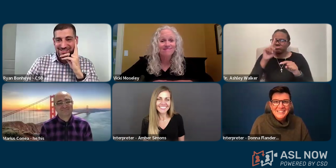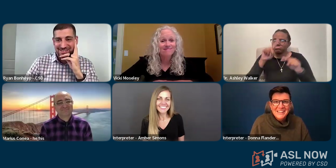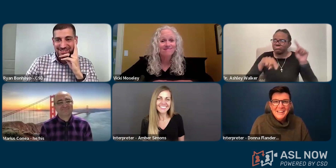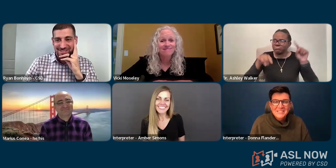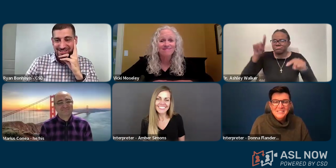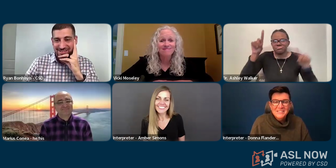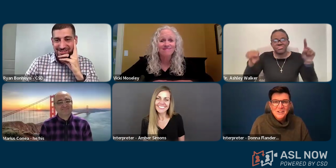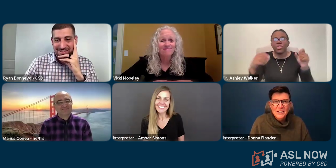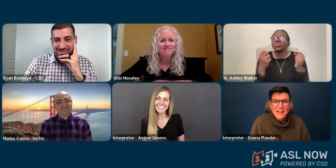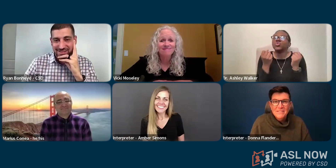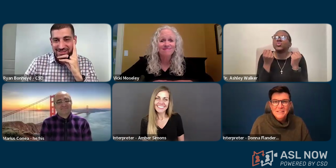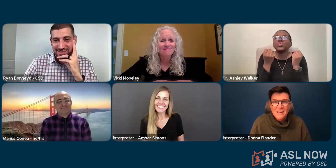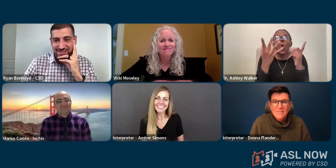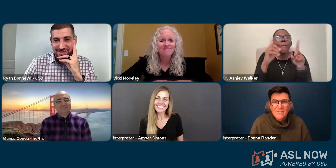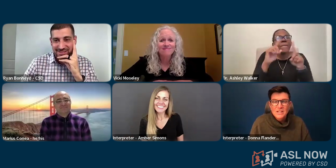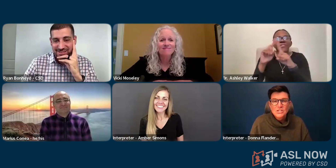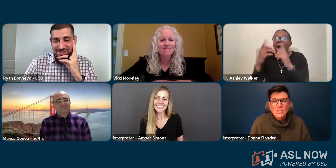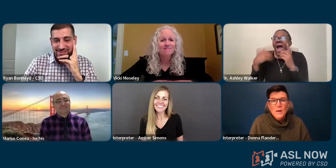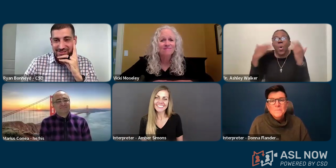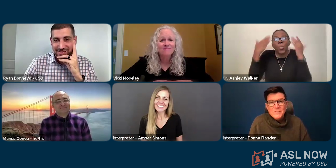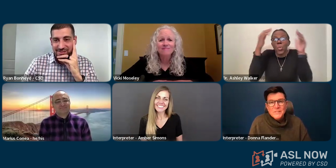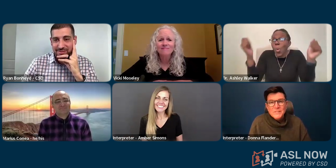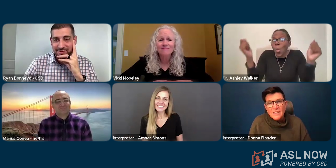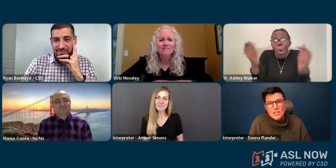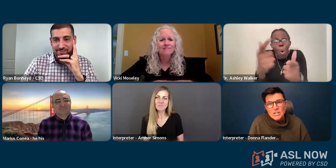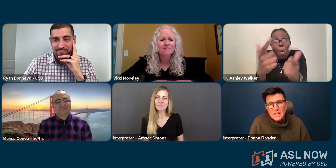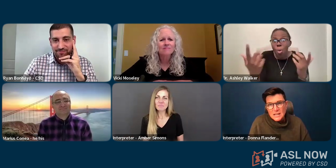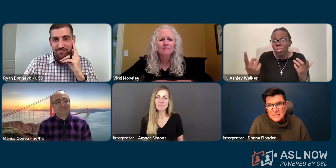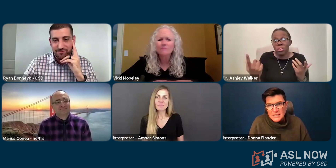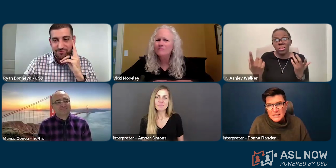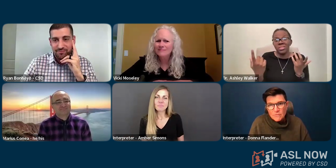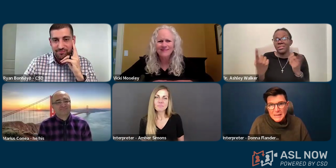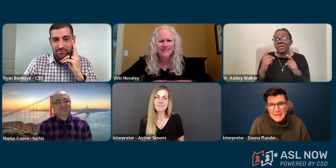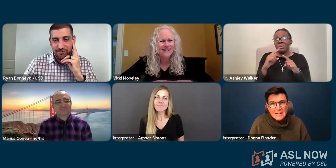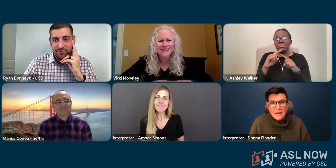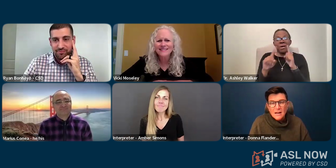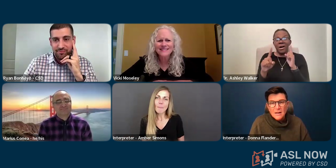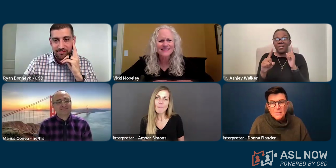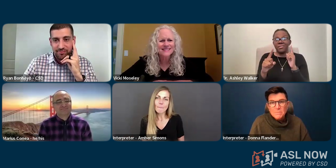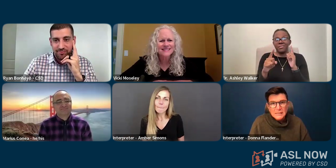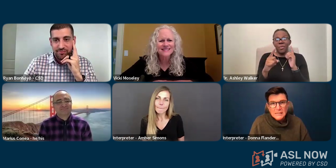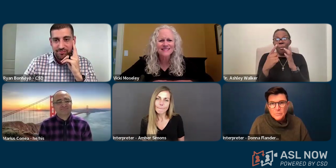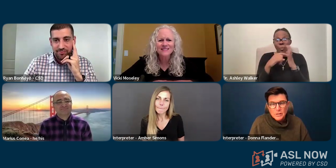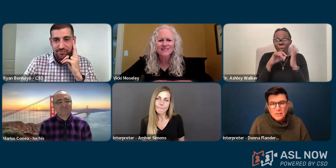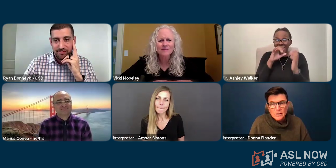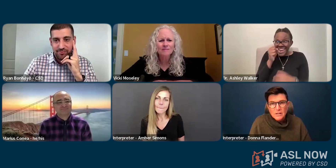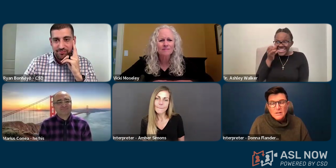Right. Yes, you can archive the conversation. So technology does have many unbelievable